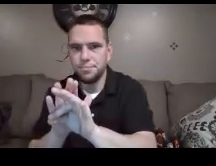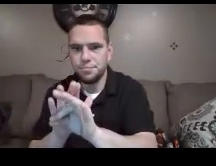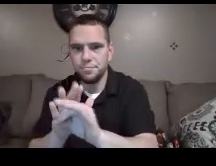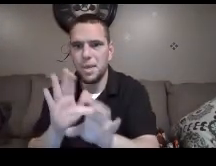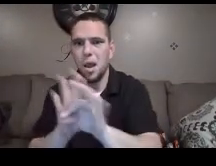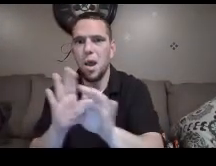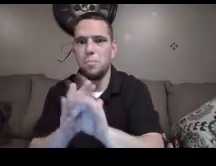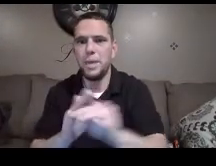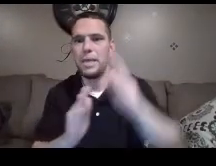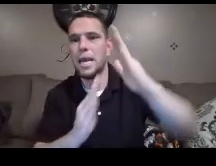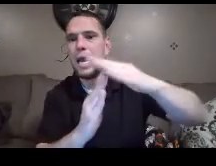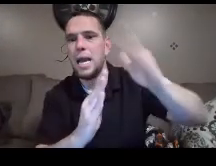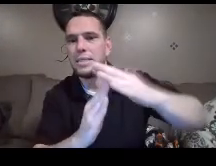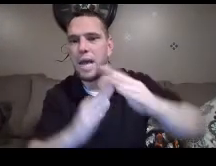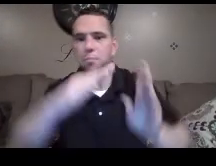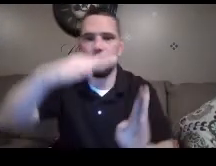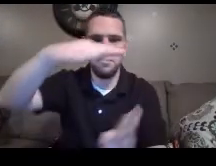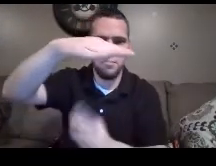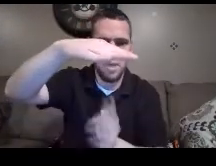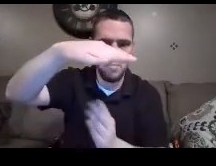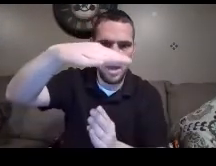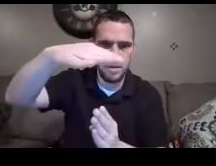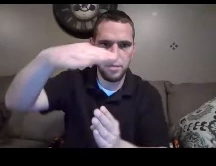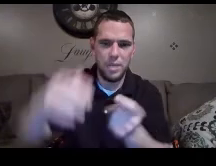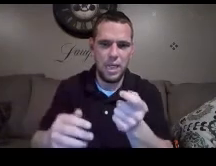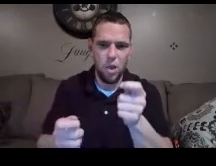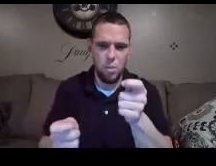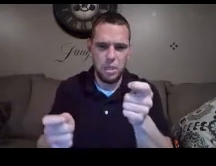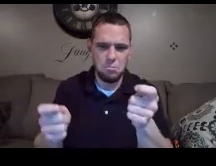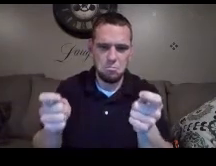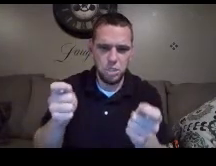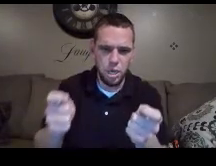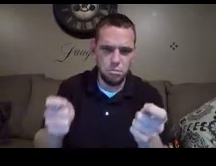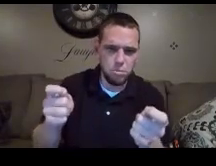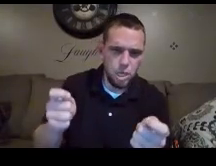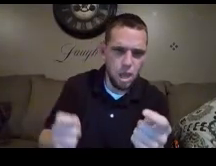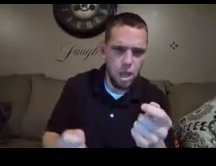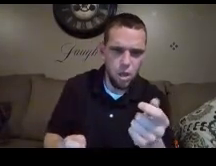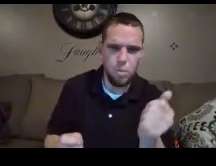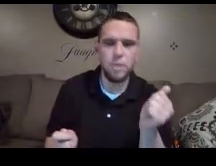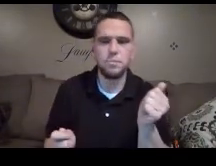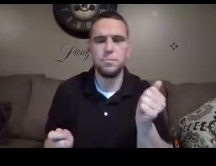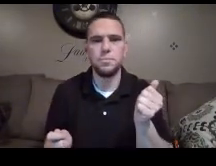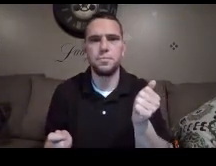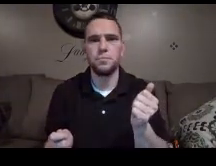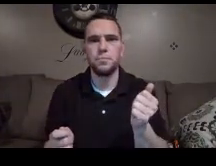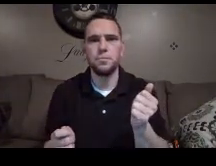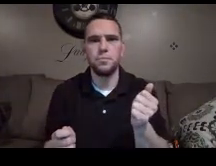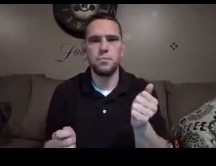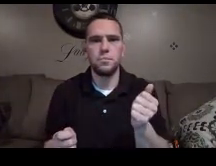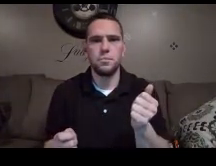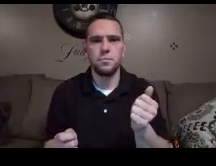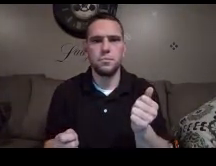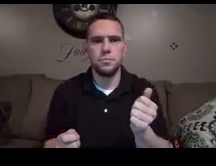It changes my layout very slightly, adding a little bit of space at the bottom. I'm going to do the same for the screenshot below it.